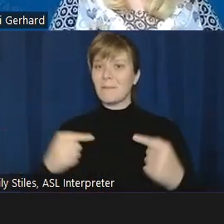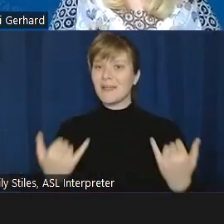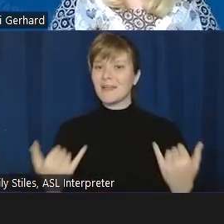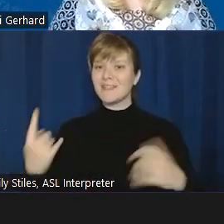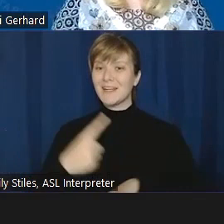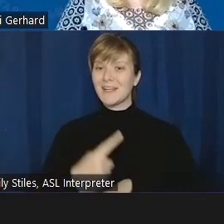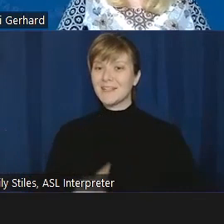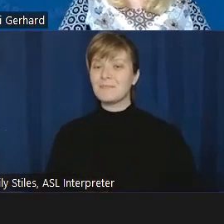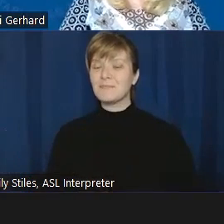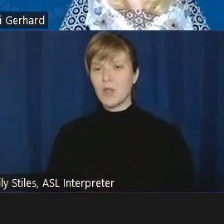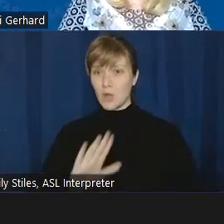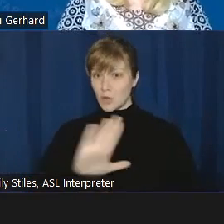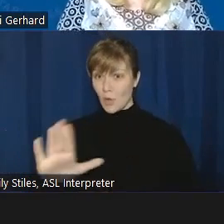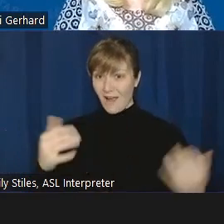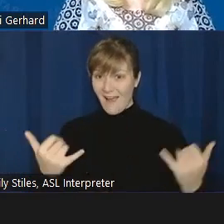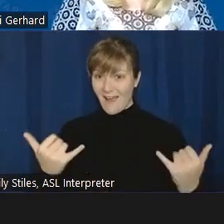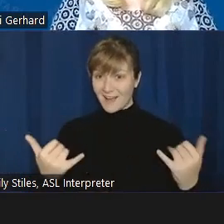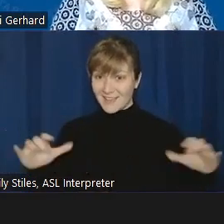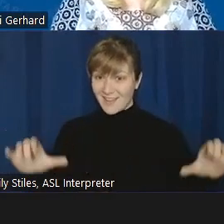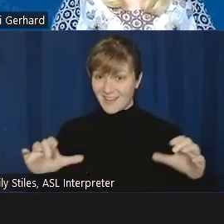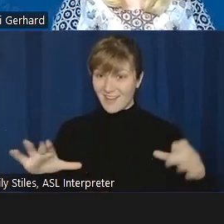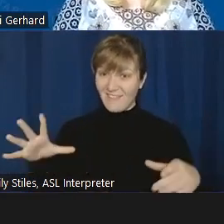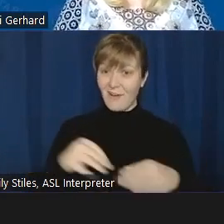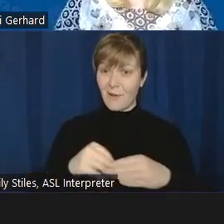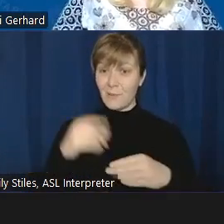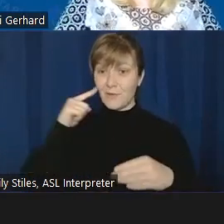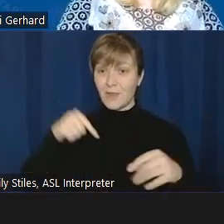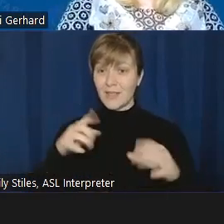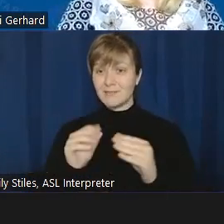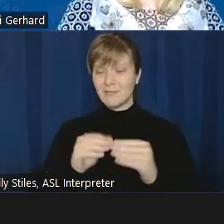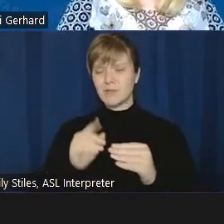involvement in this webinar is essential for us to have an engaging discussion.